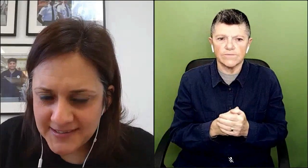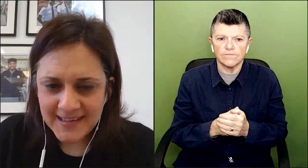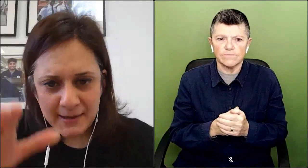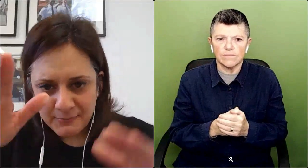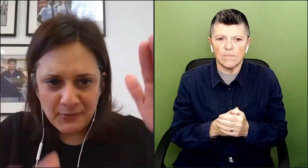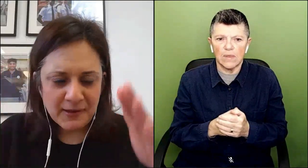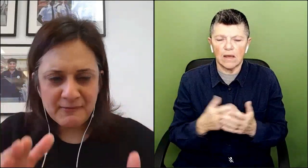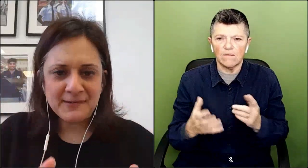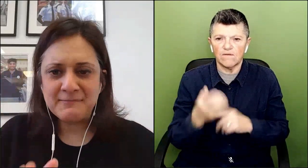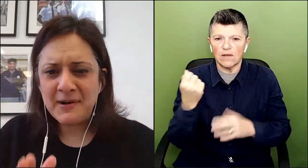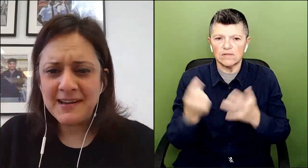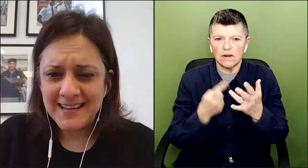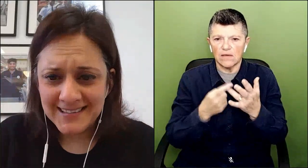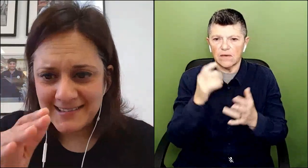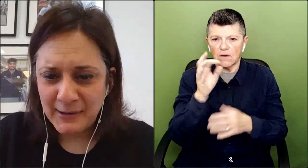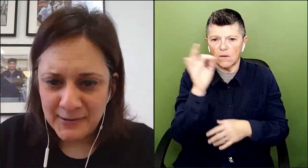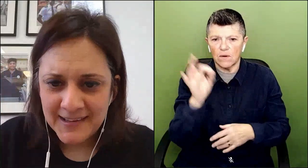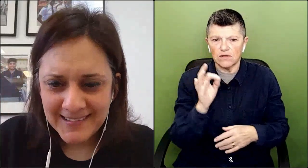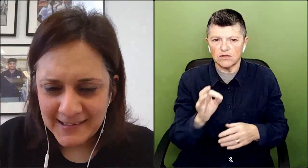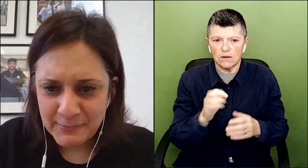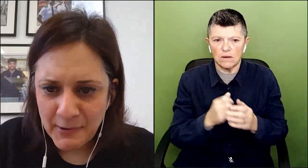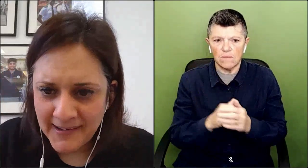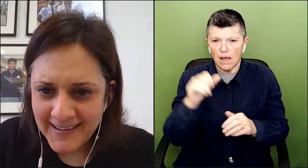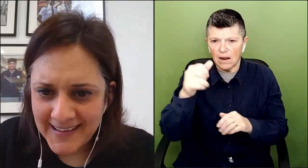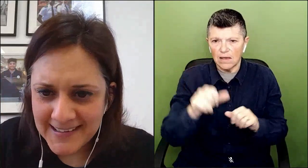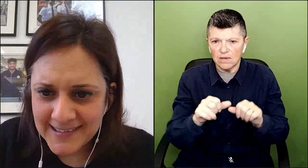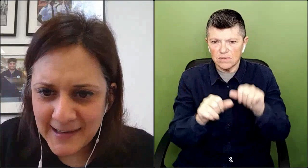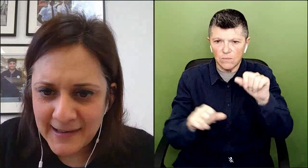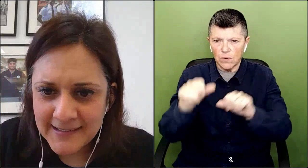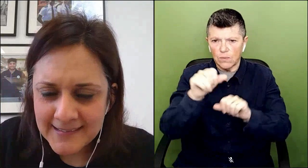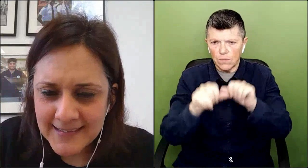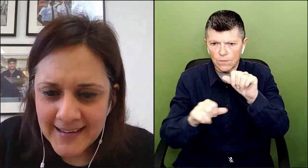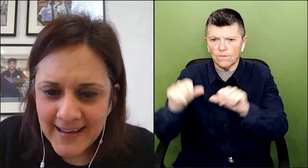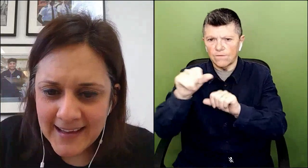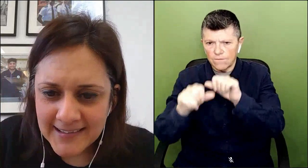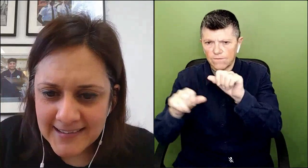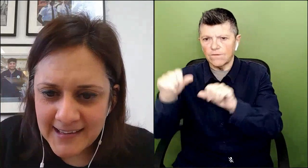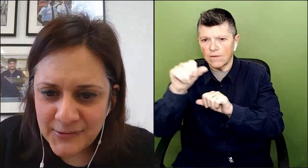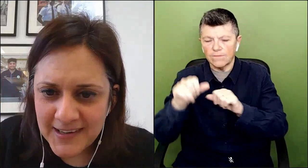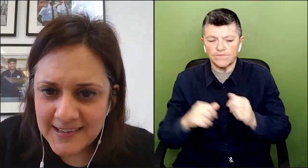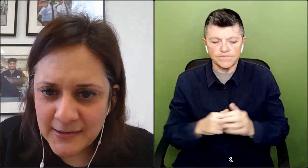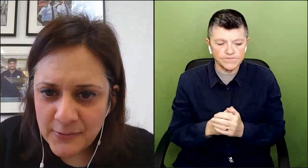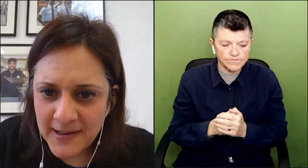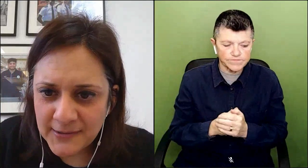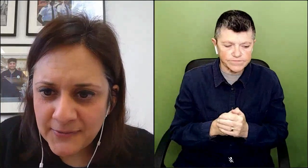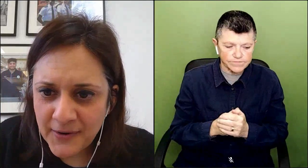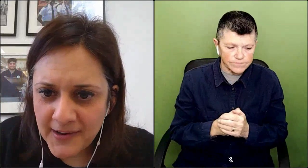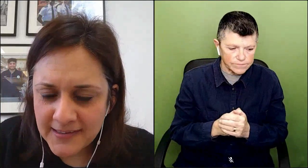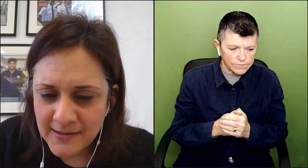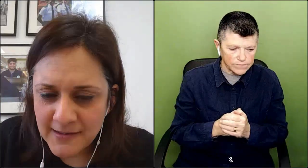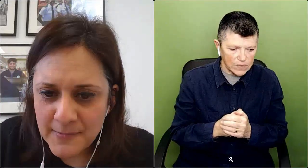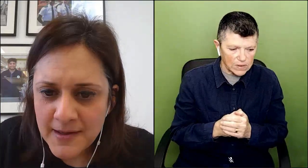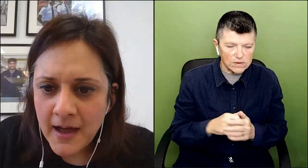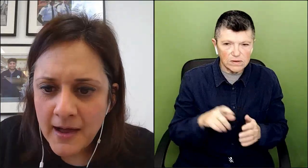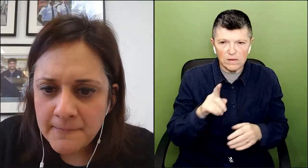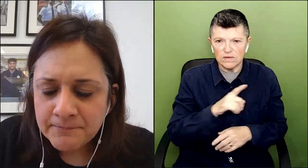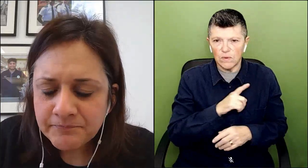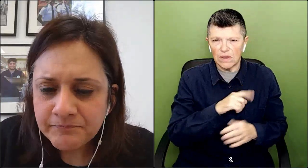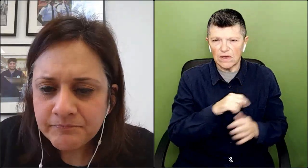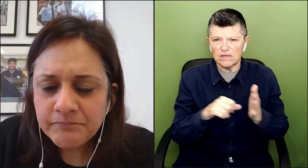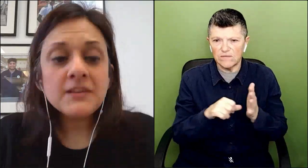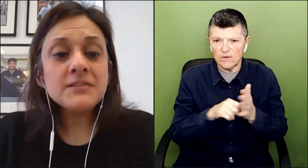They keep moving around in my list, so that's why it's tricky to always find them.